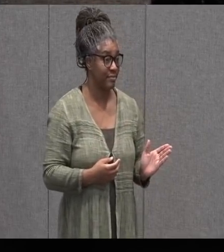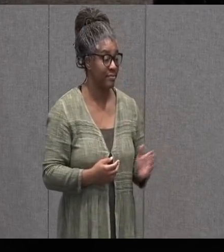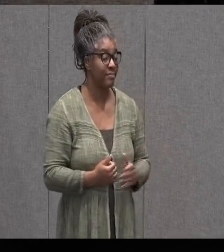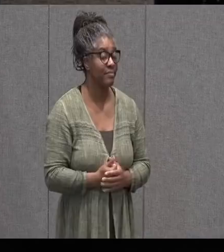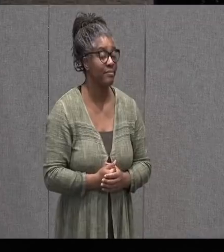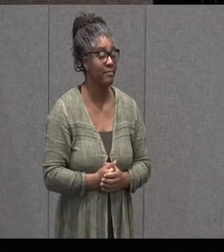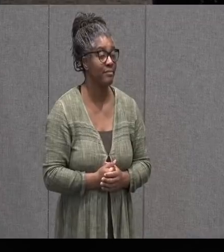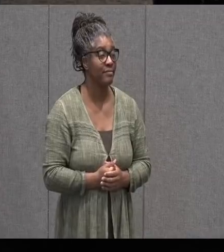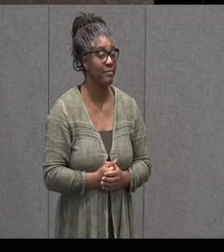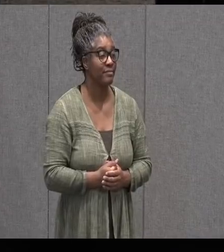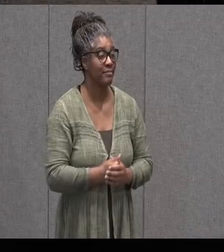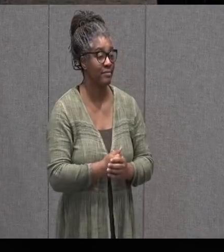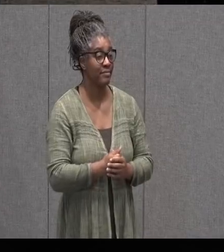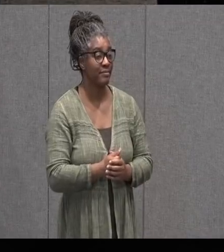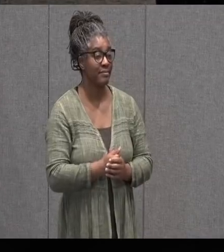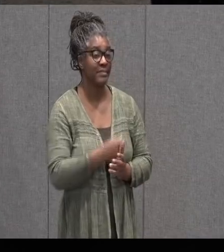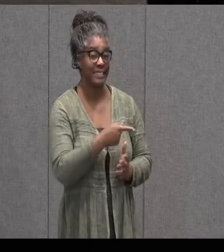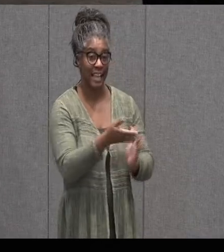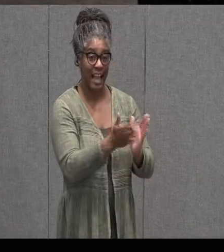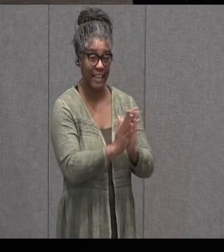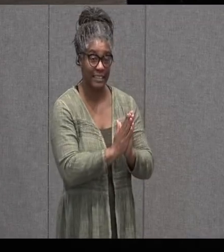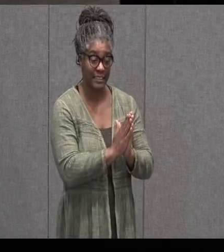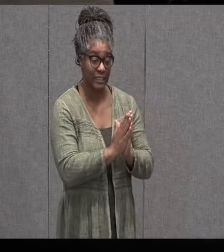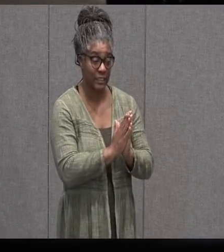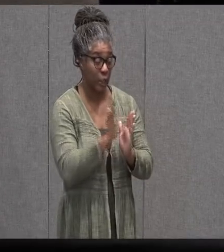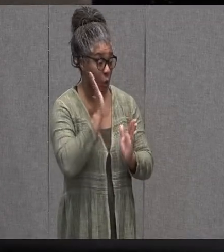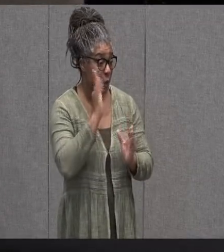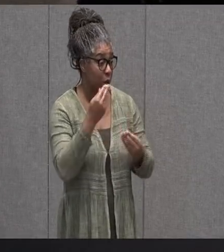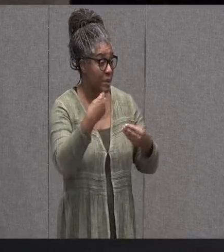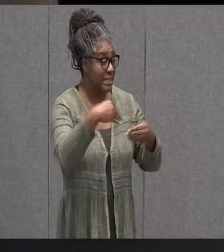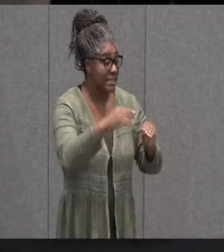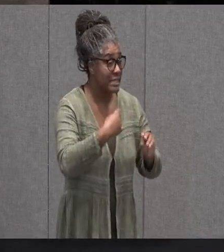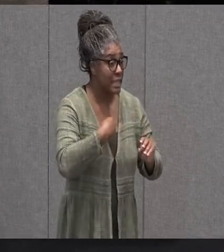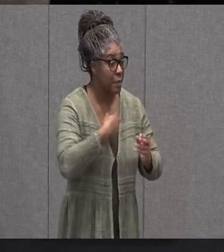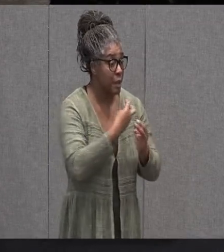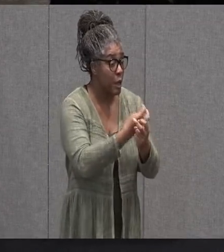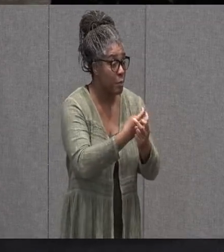Asked Benny, "Will you sell me a bone for a penny?"